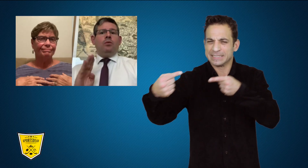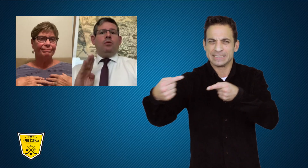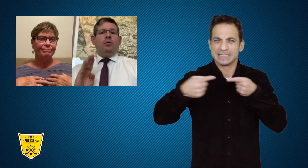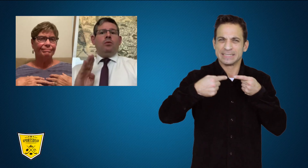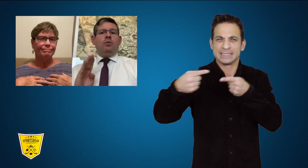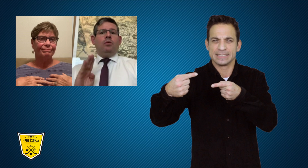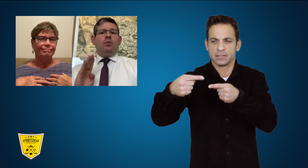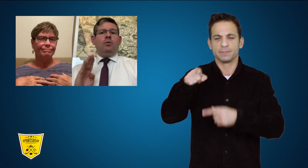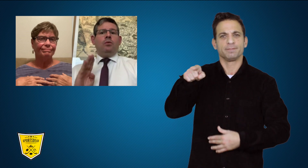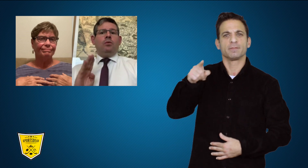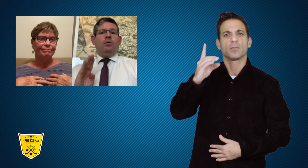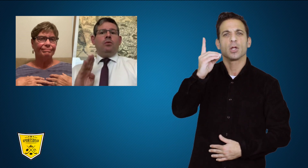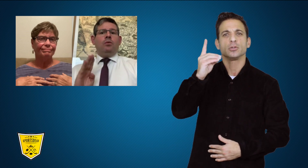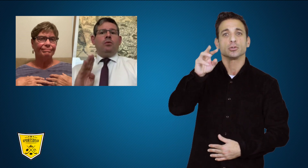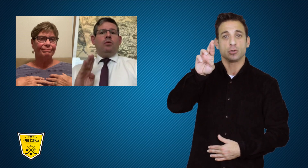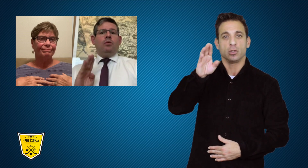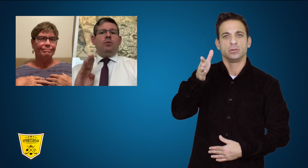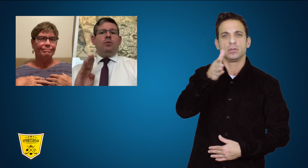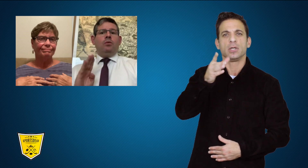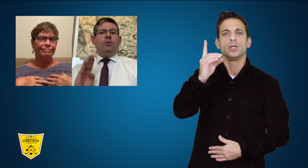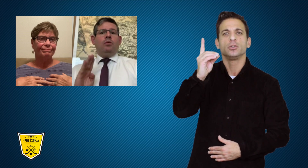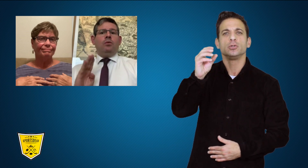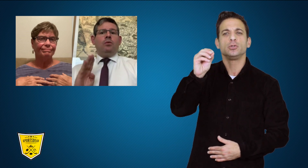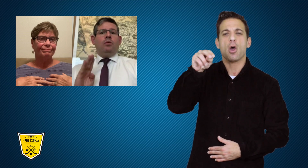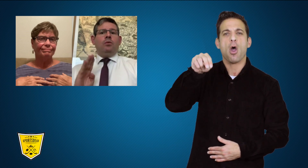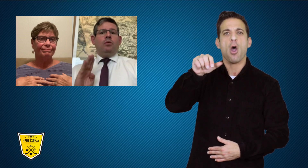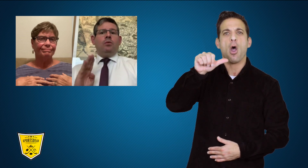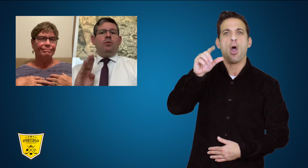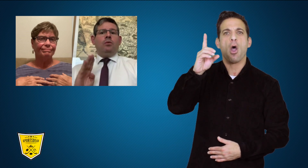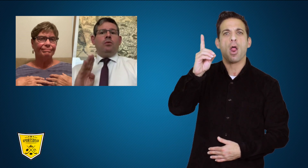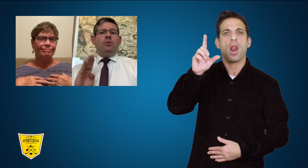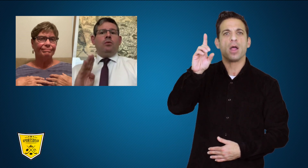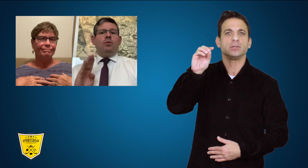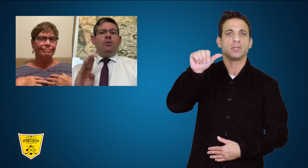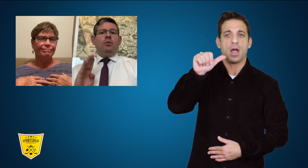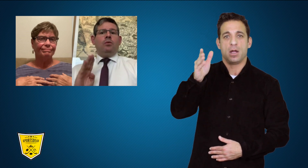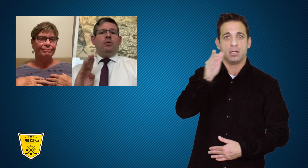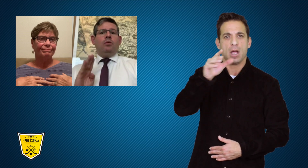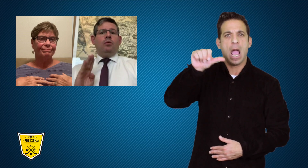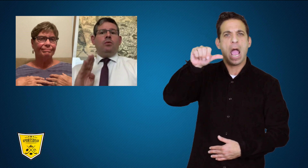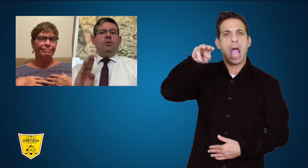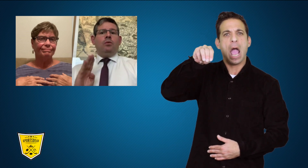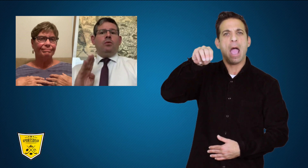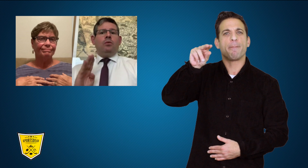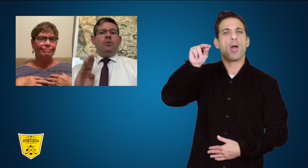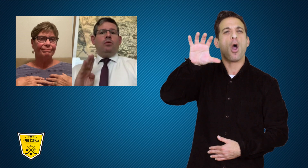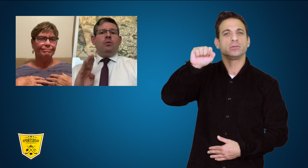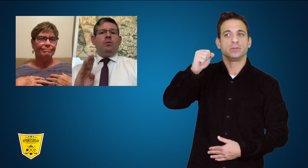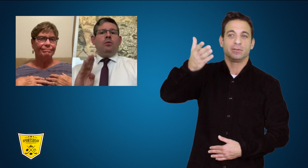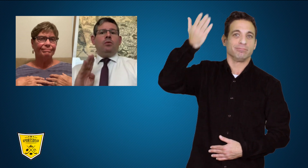After trying to reconcile differences, Dr. Donalda Ammons,